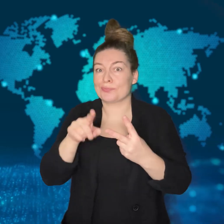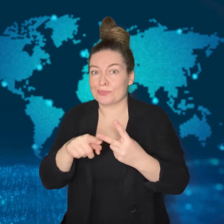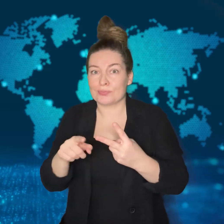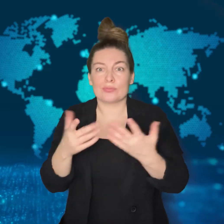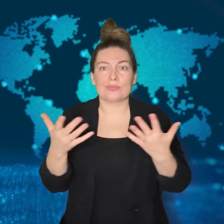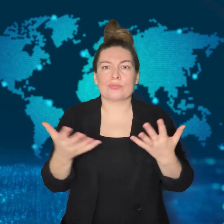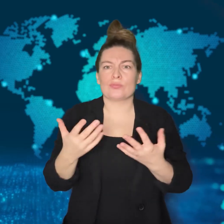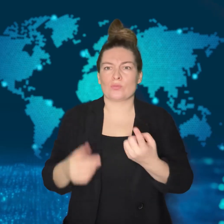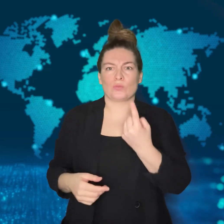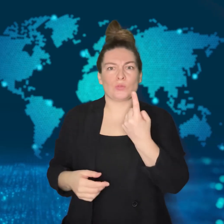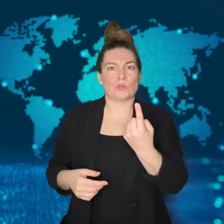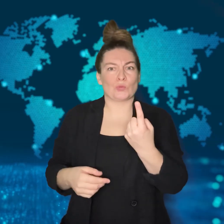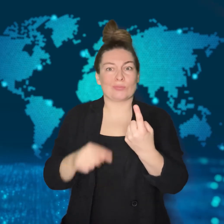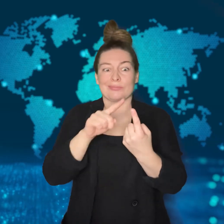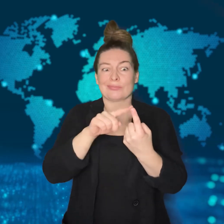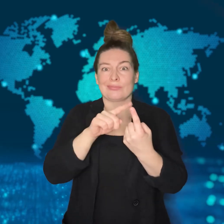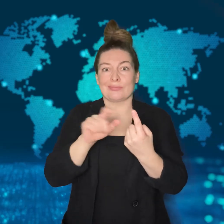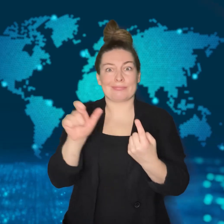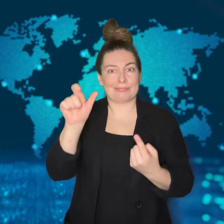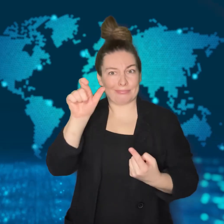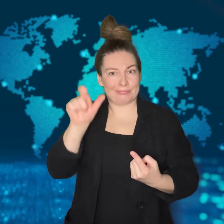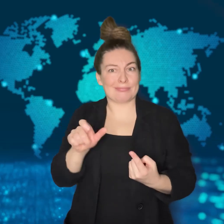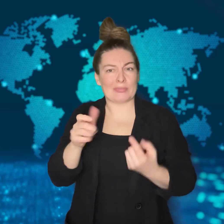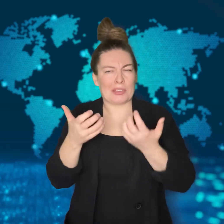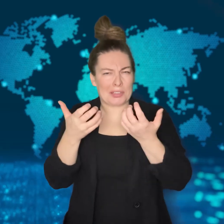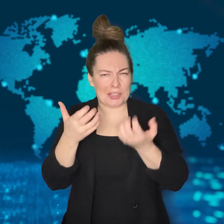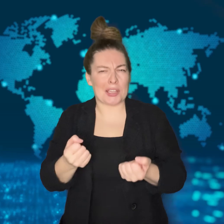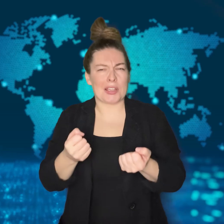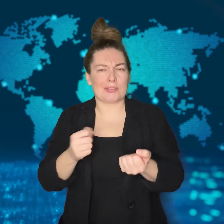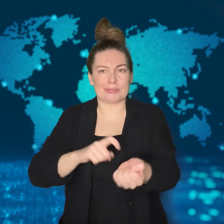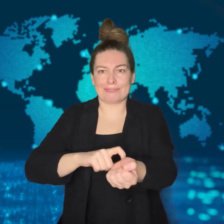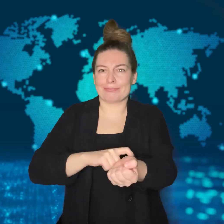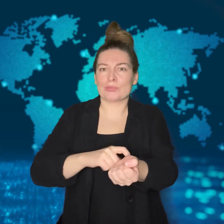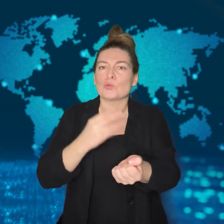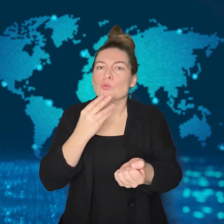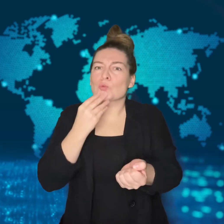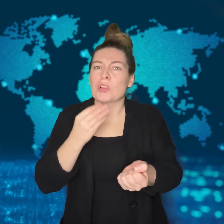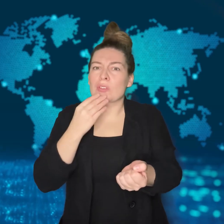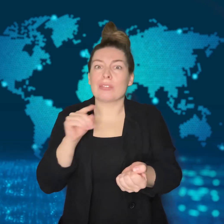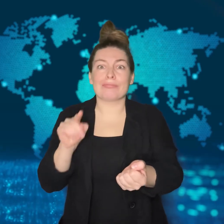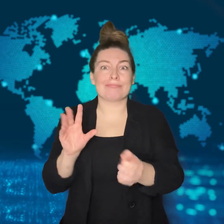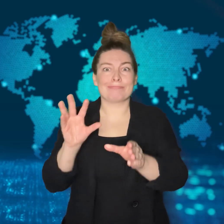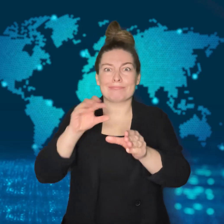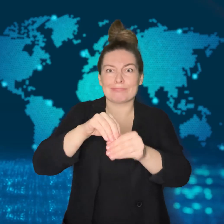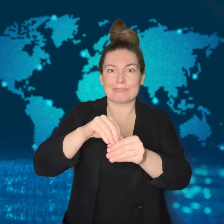antisemitism in the country.